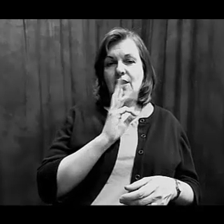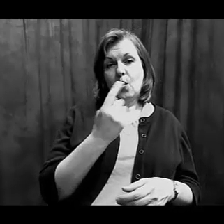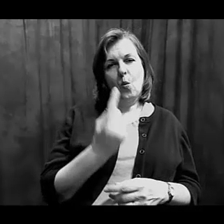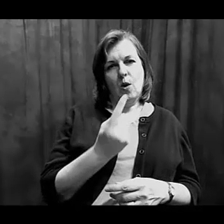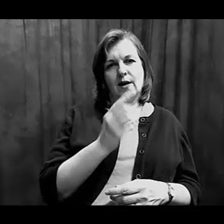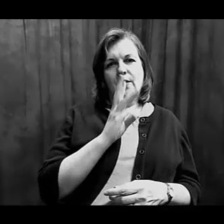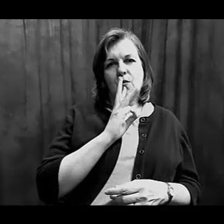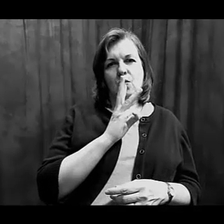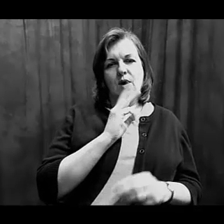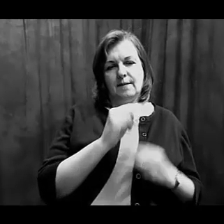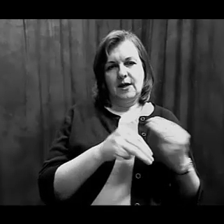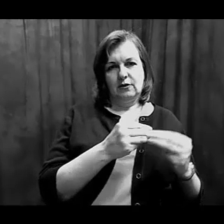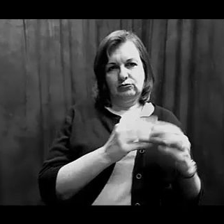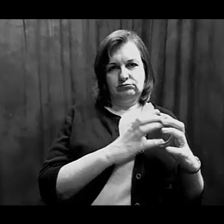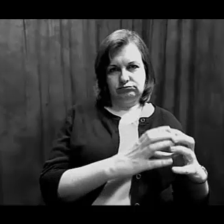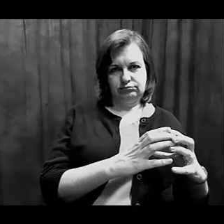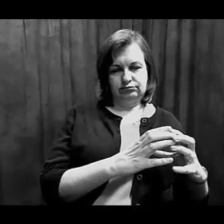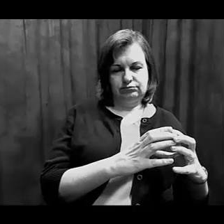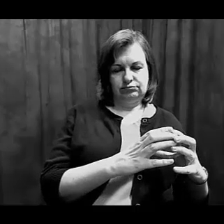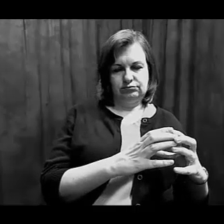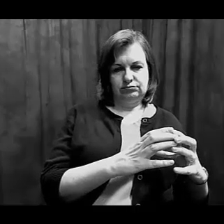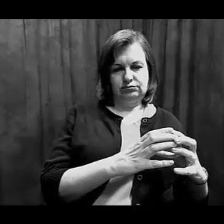with in a single water